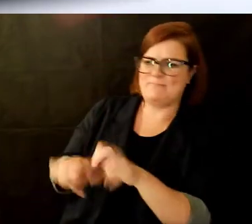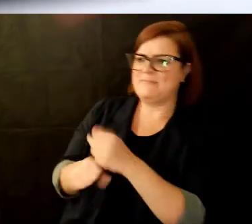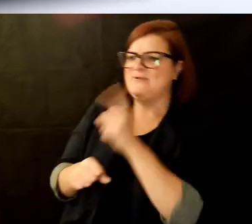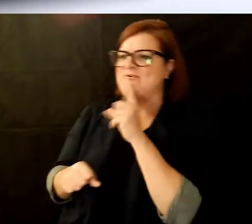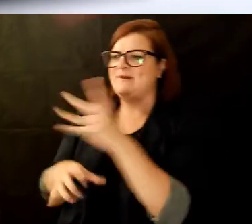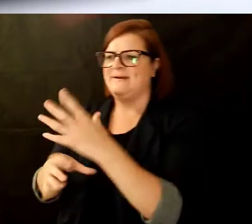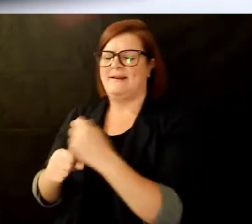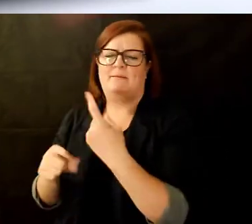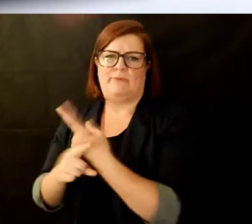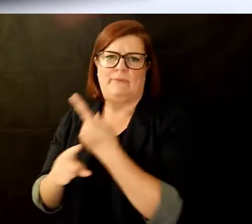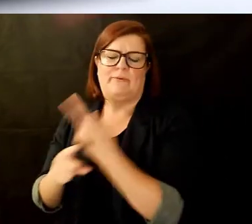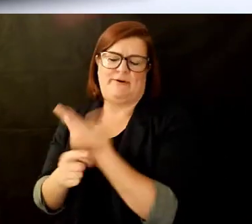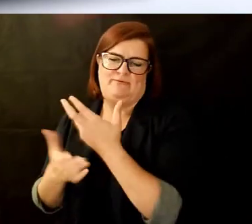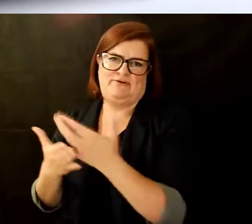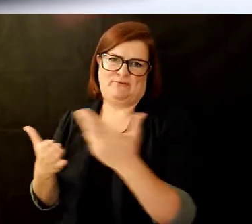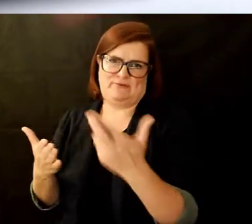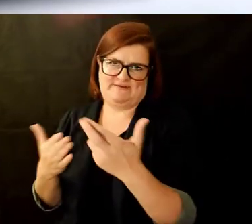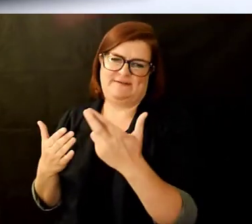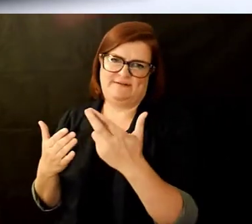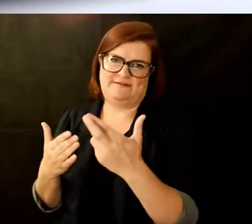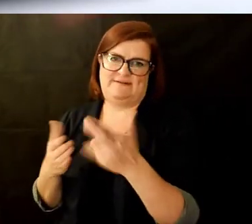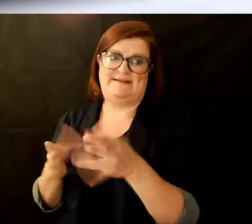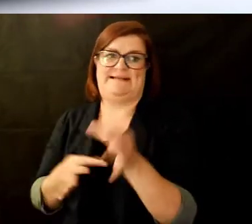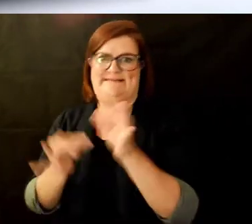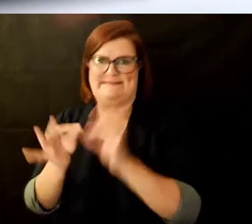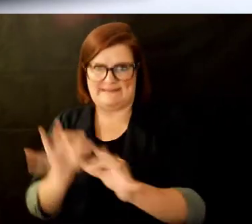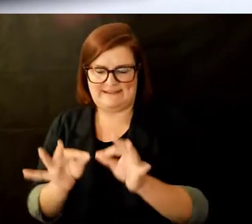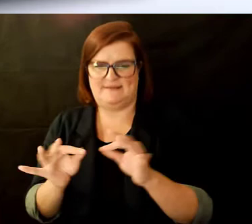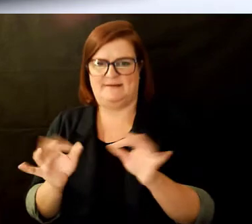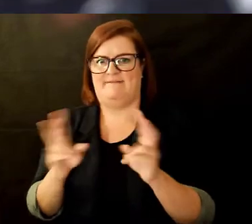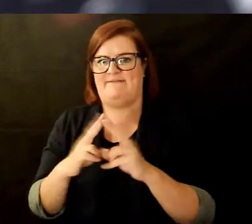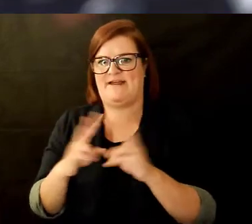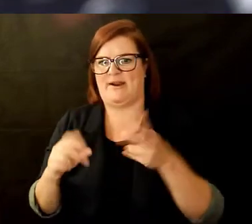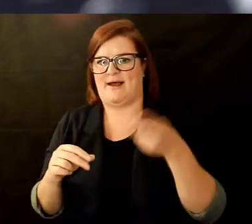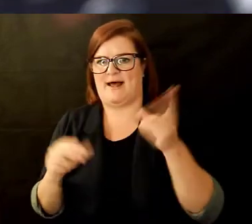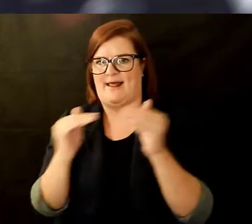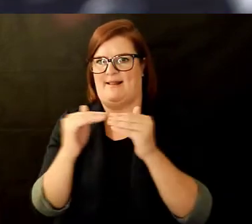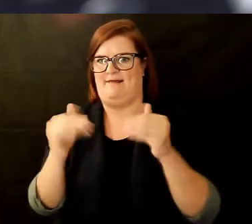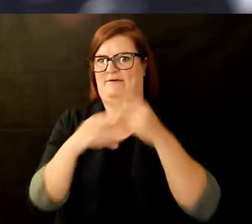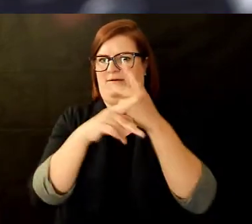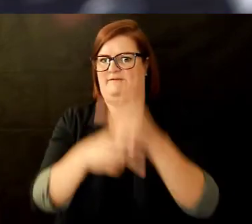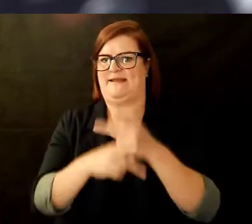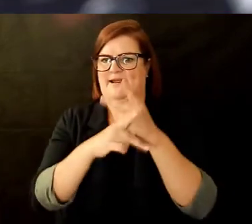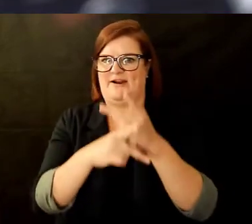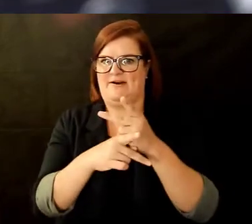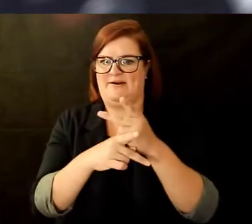getting the appropriate resources instead of very high levels of care that are oftentimes very expensive.